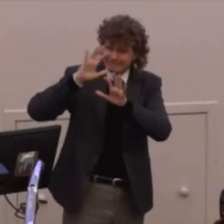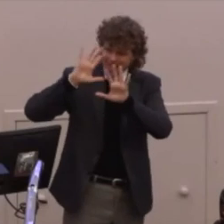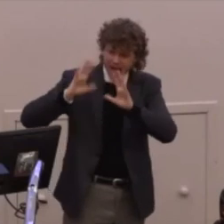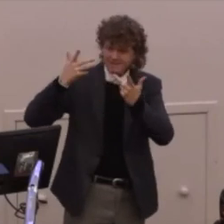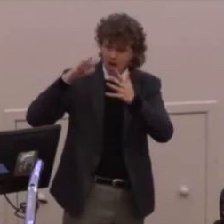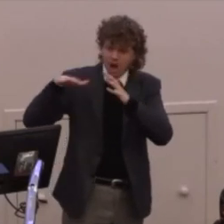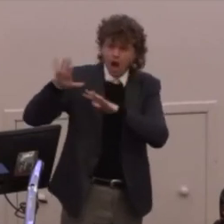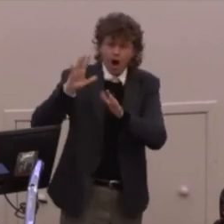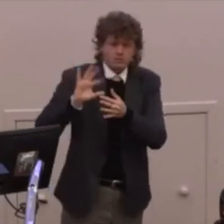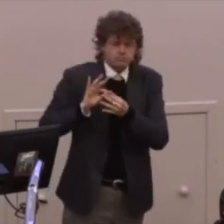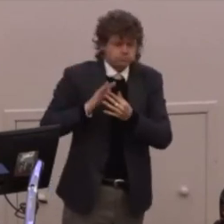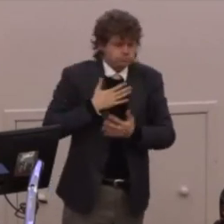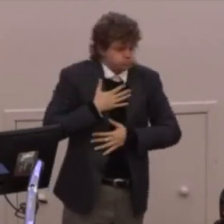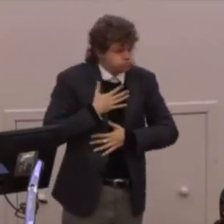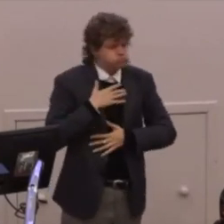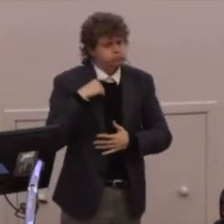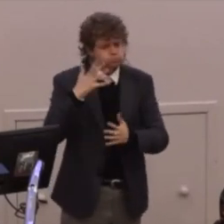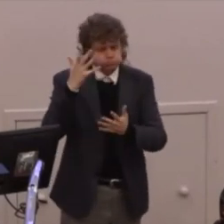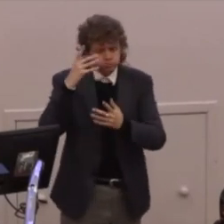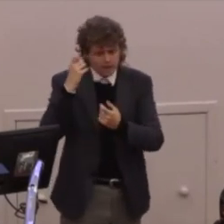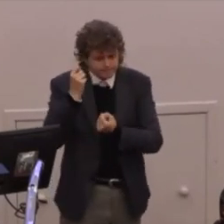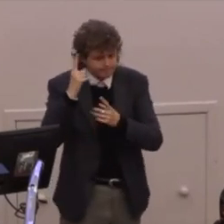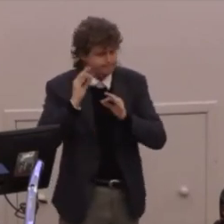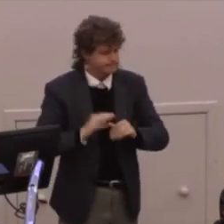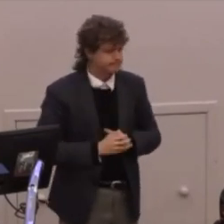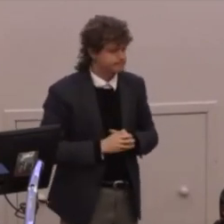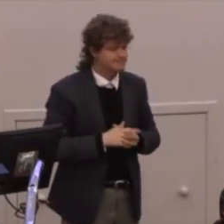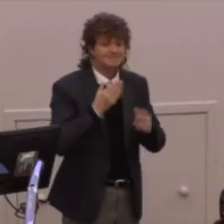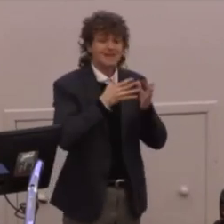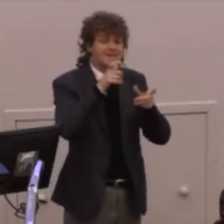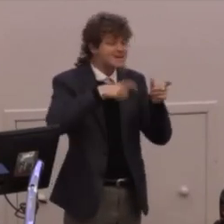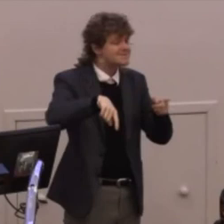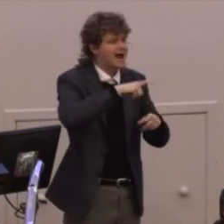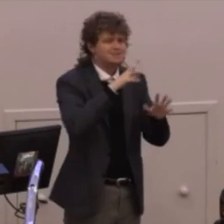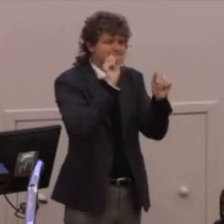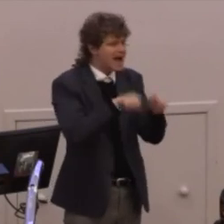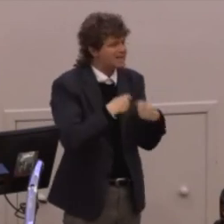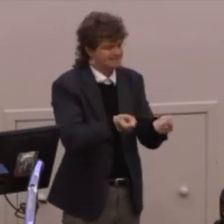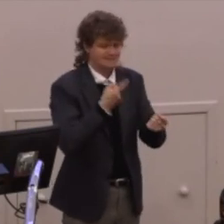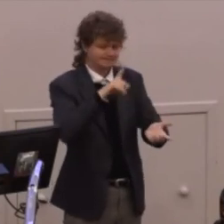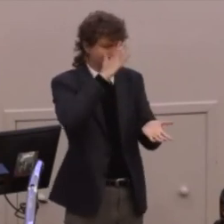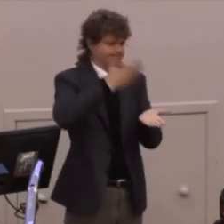experience a lack of autonomy and the power to choose their own bodies. Usually caregivers